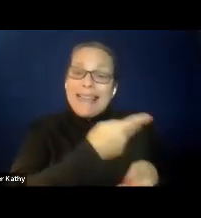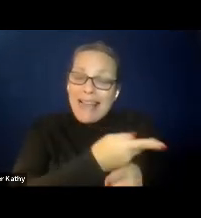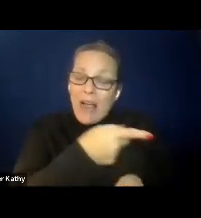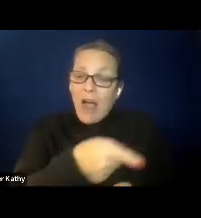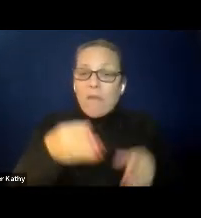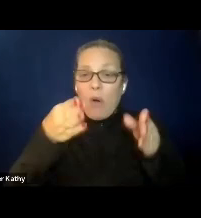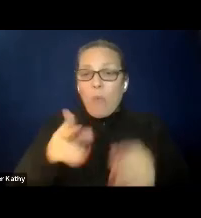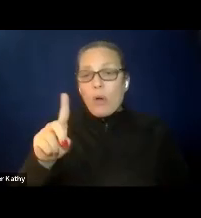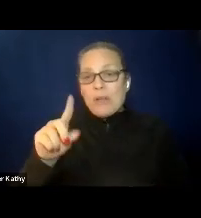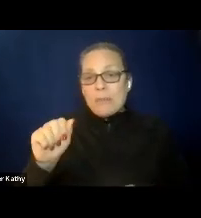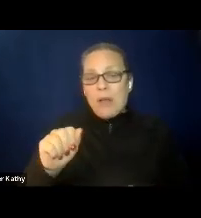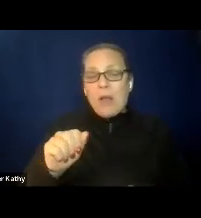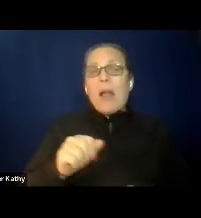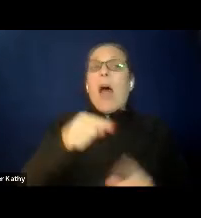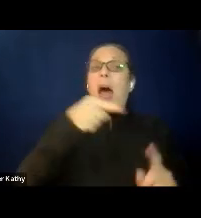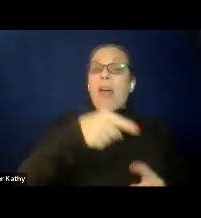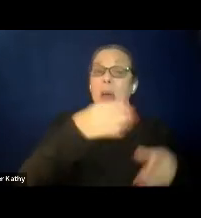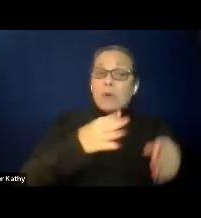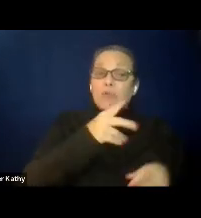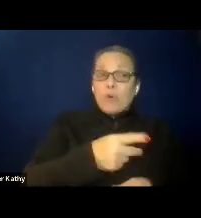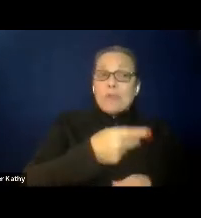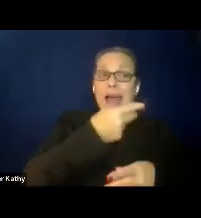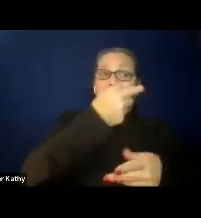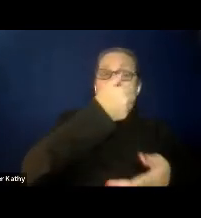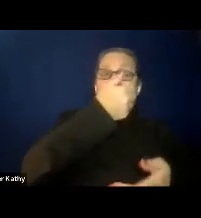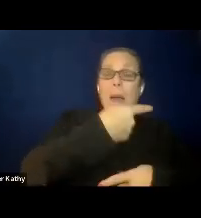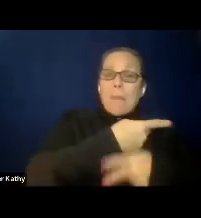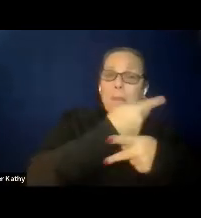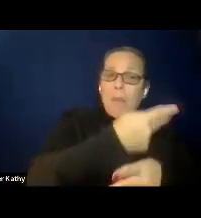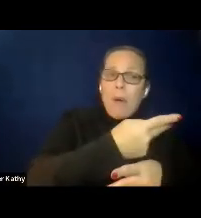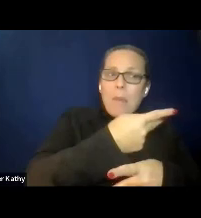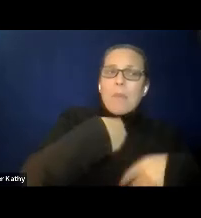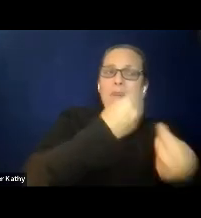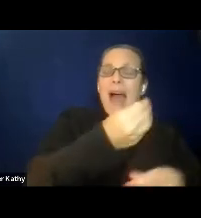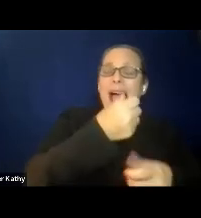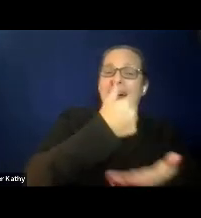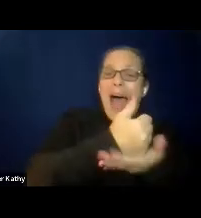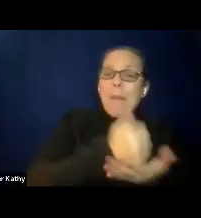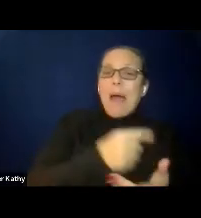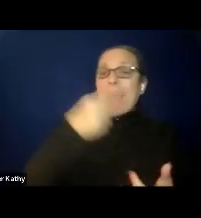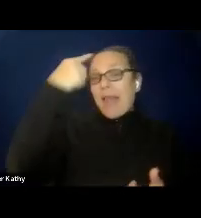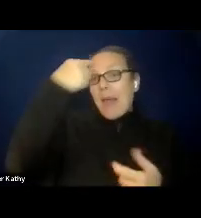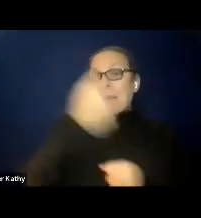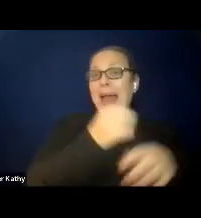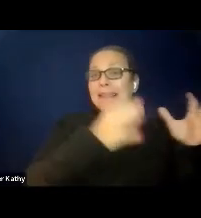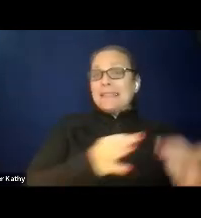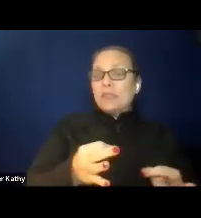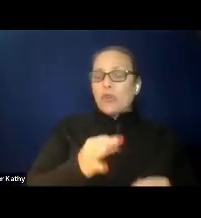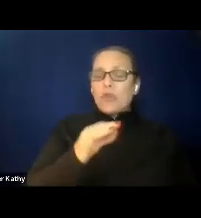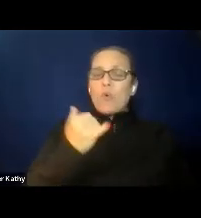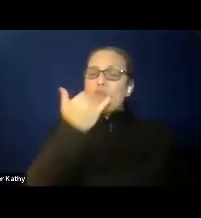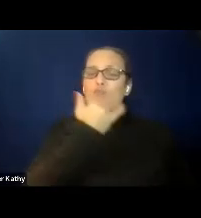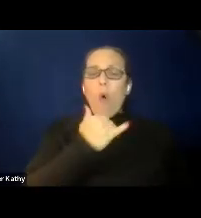in a family system, right? A care taker or a family member who thinks they are being helpful by making medical decisions for someone is wrongly